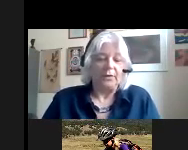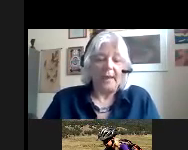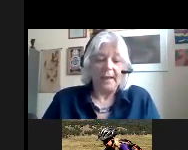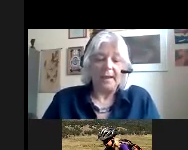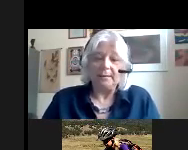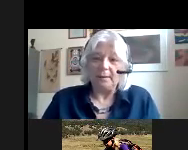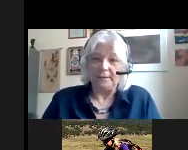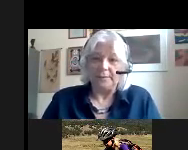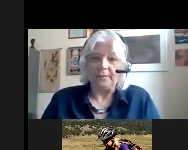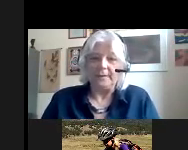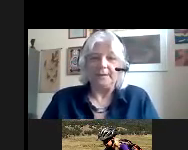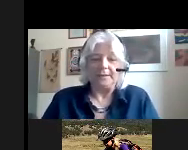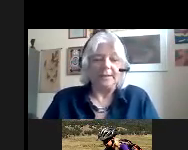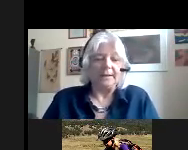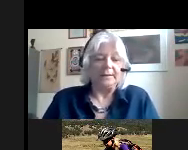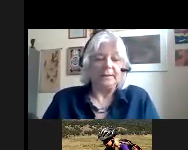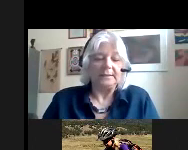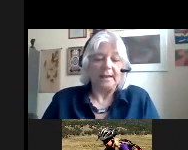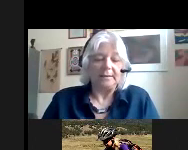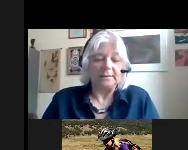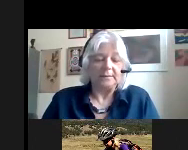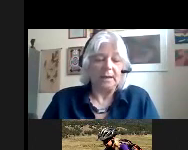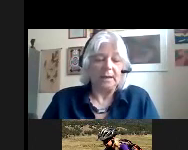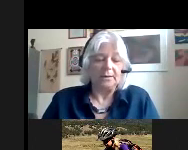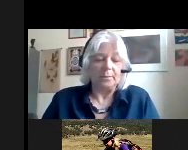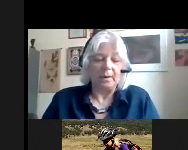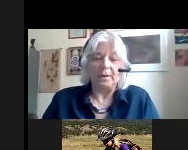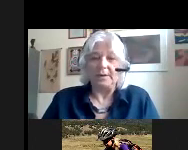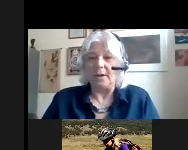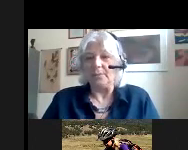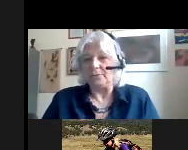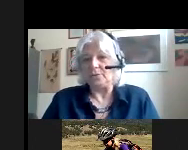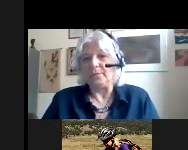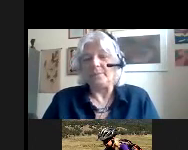If you add a disability into any of these stats, you're probably going to double and triple the